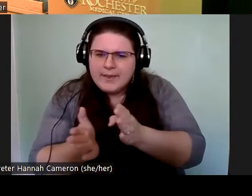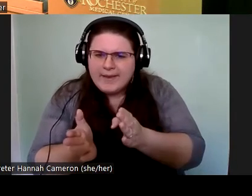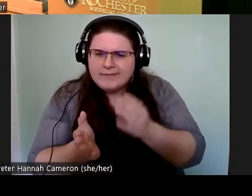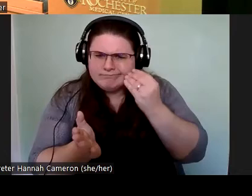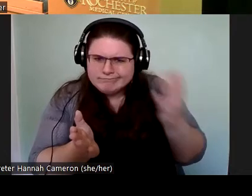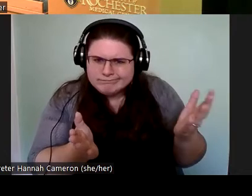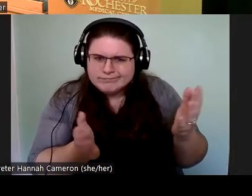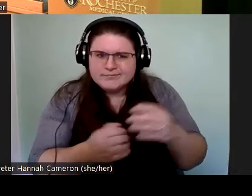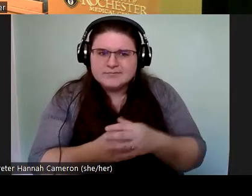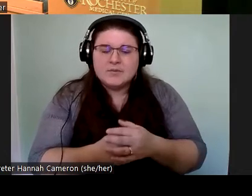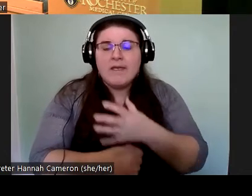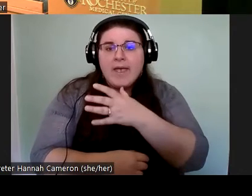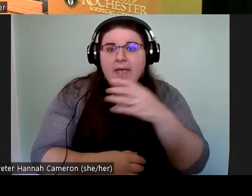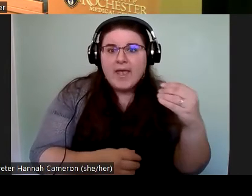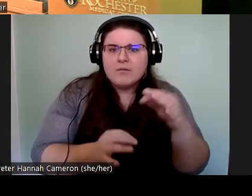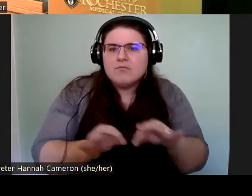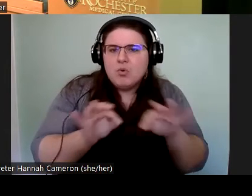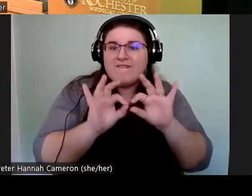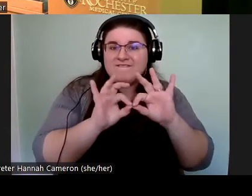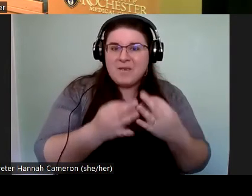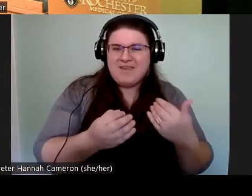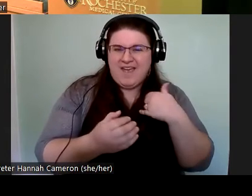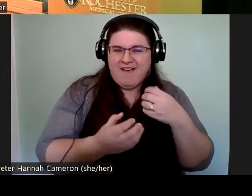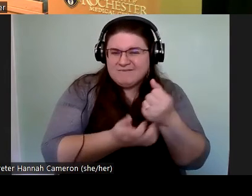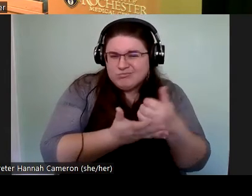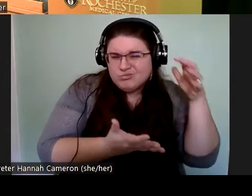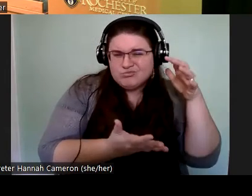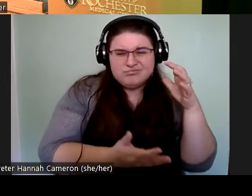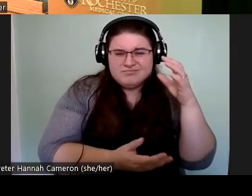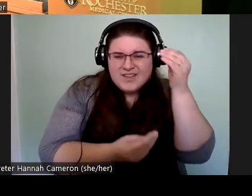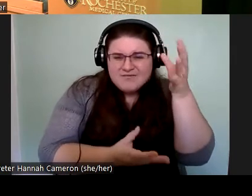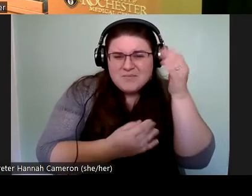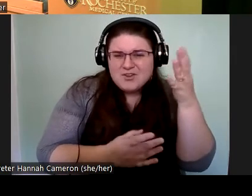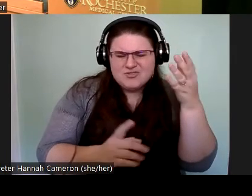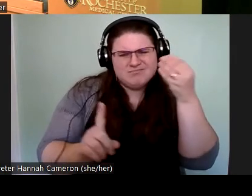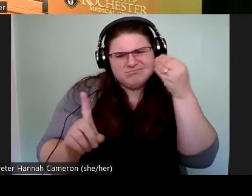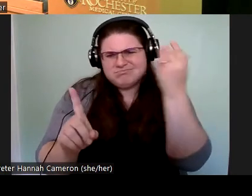the information that you need um I mean I can tell you even even with my late husband um who lived